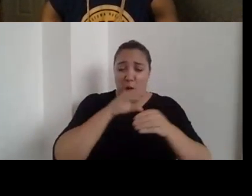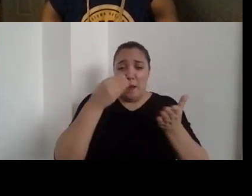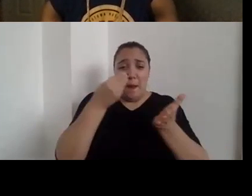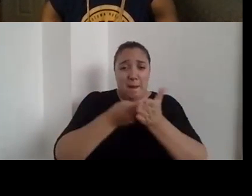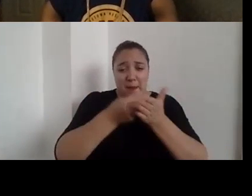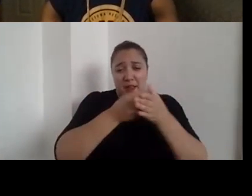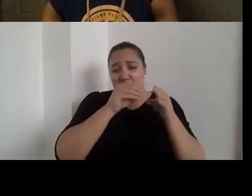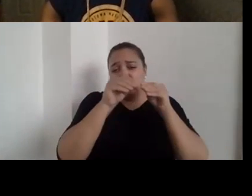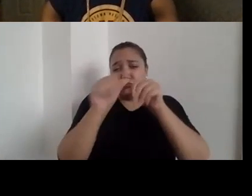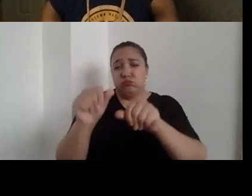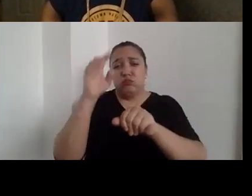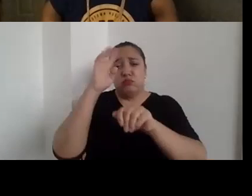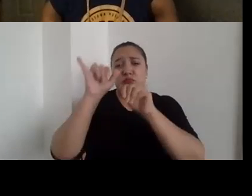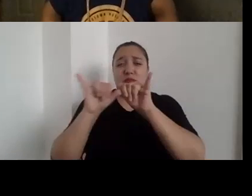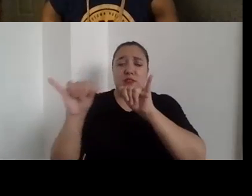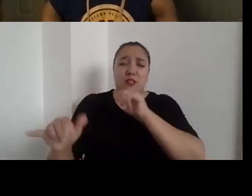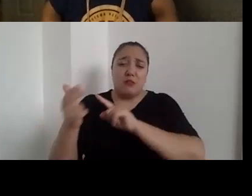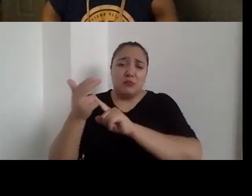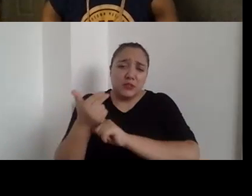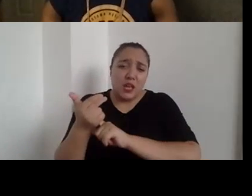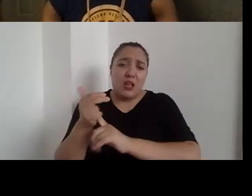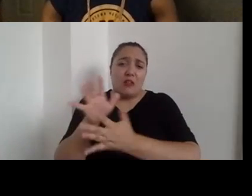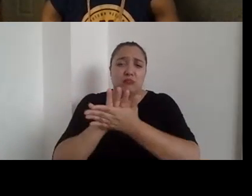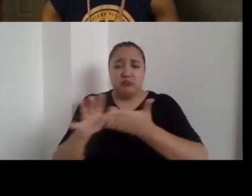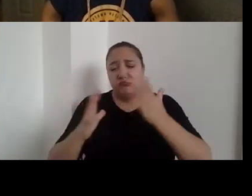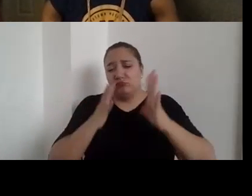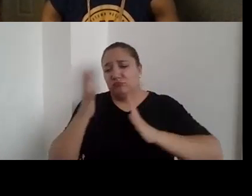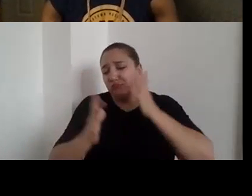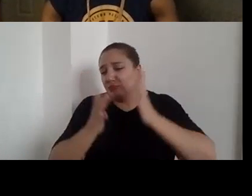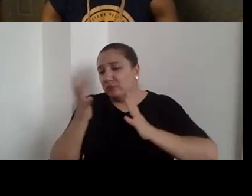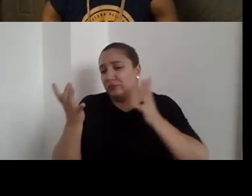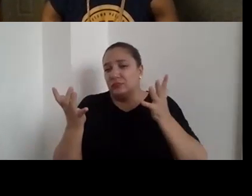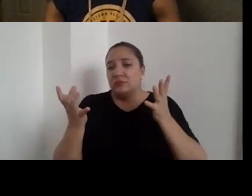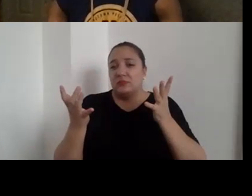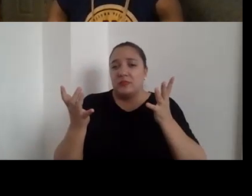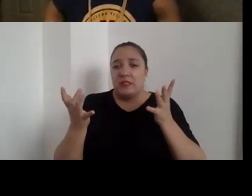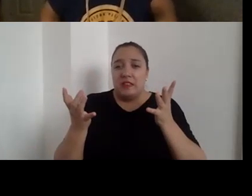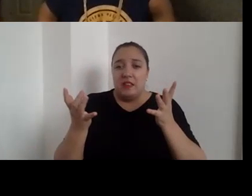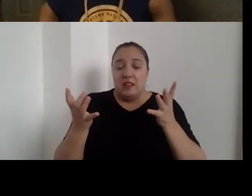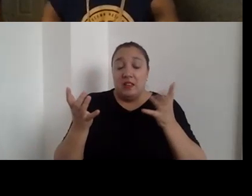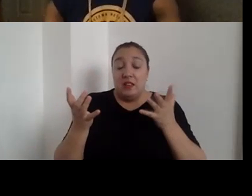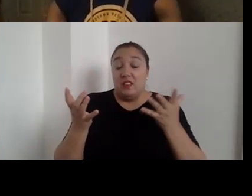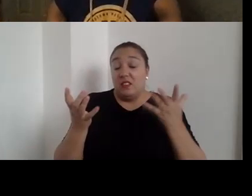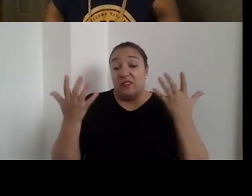It was like going to be lit and, yeah, that's postponed until next